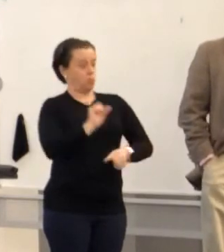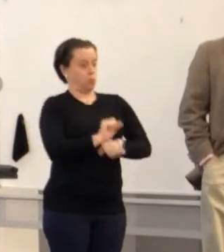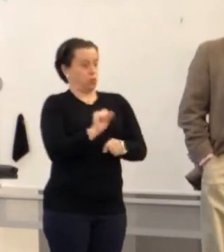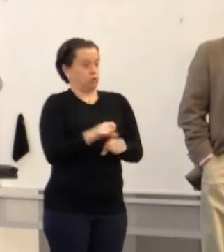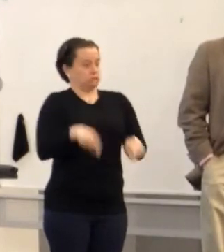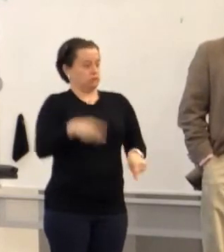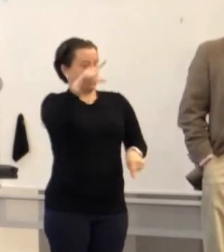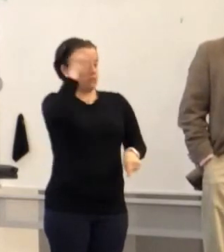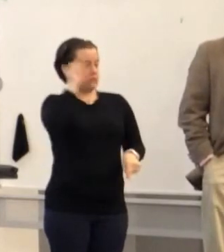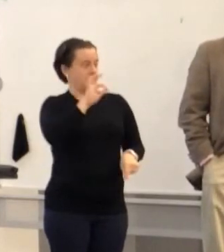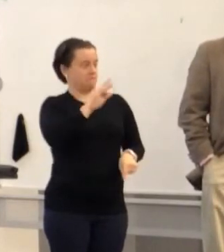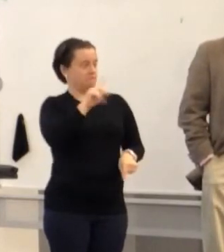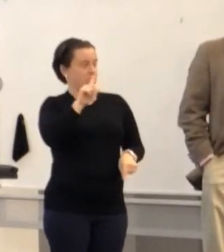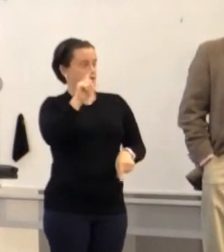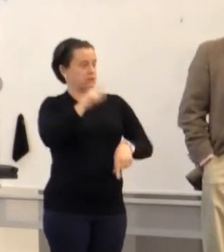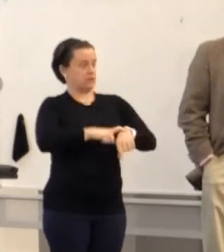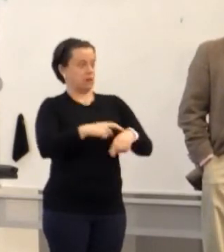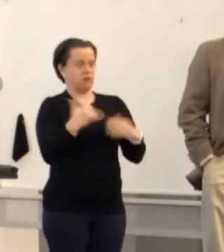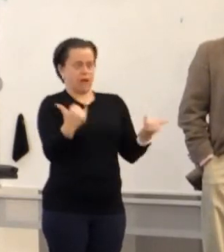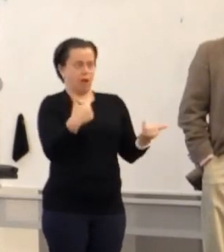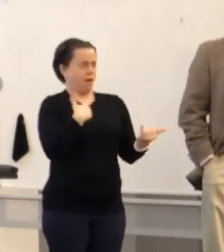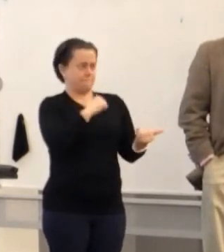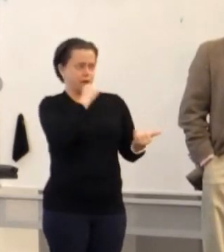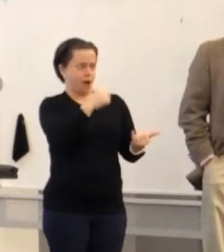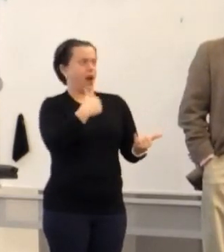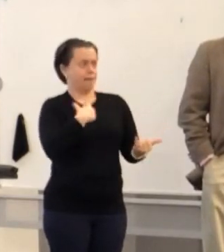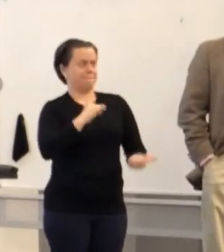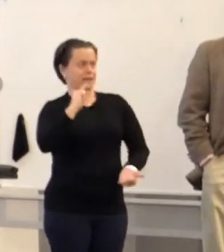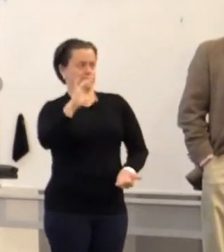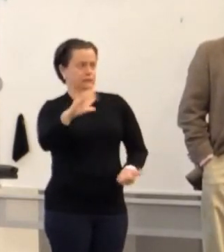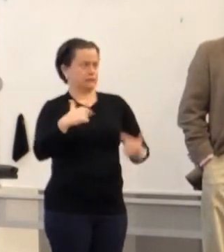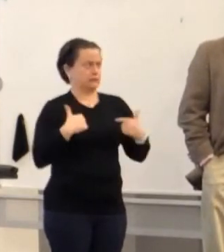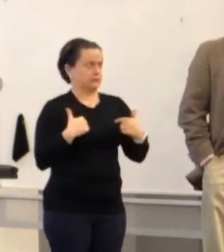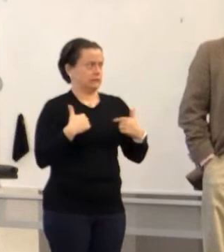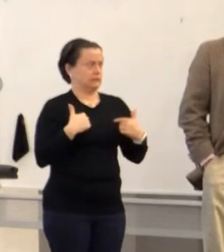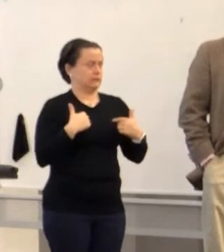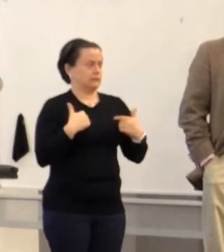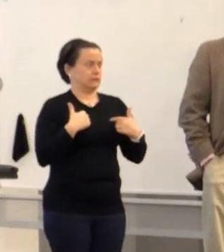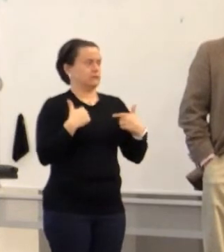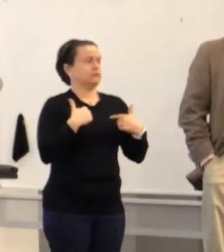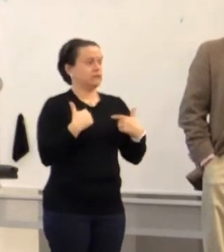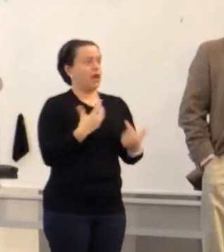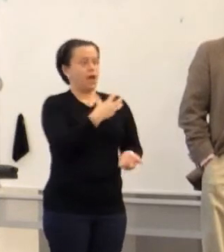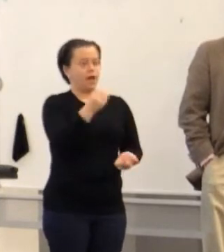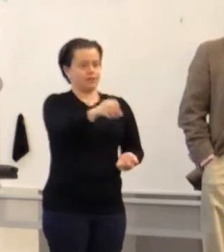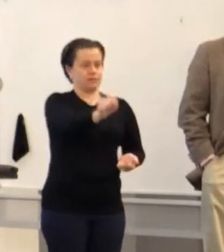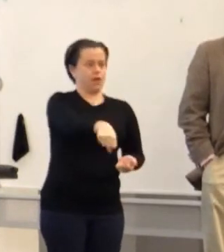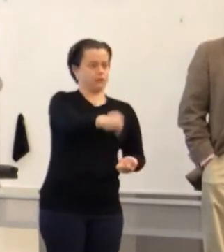now I'm an outside contractor here. So, yes, (mumbles)